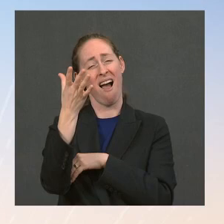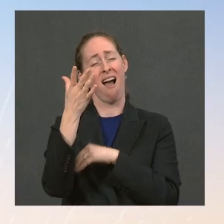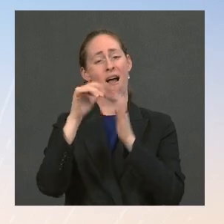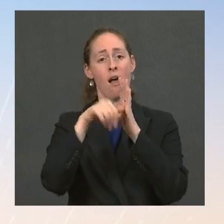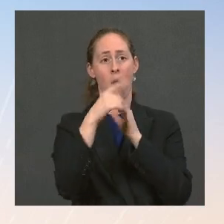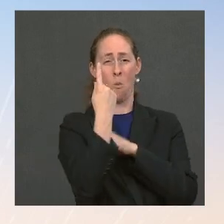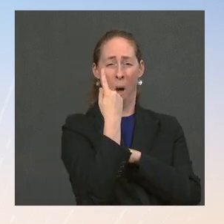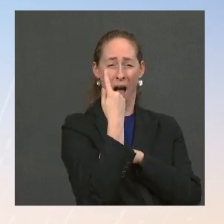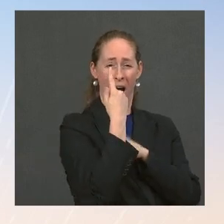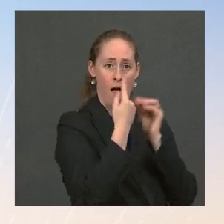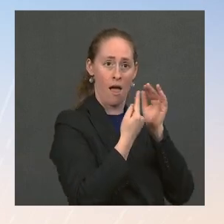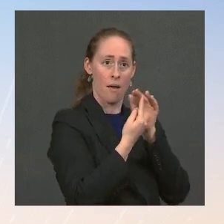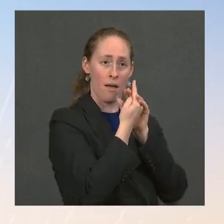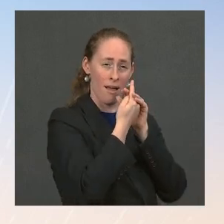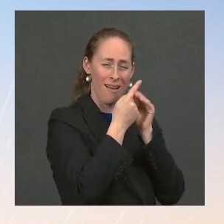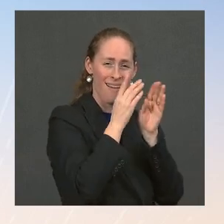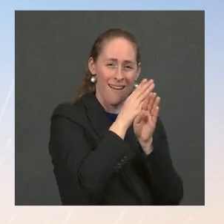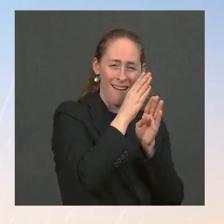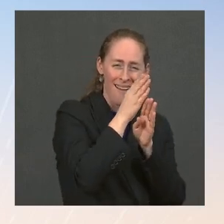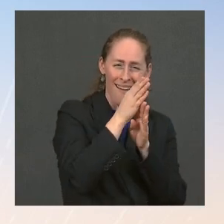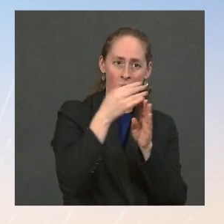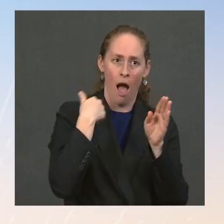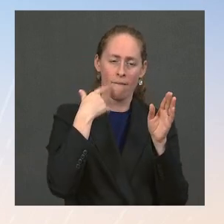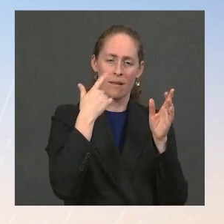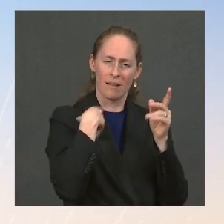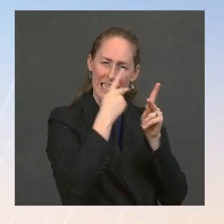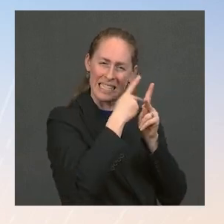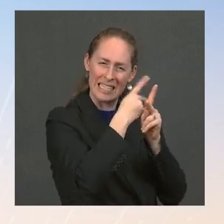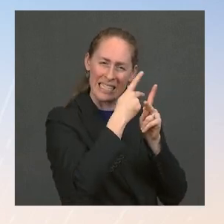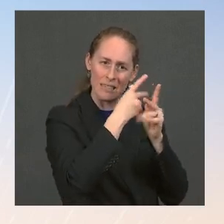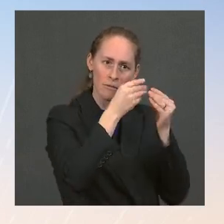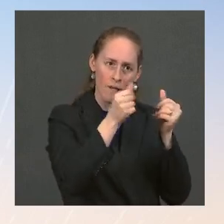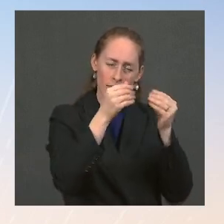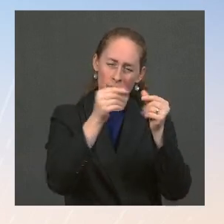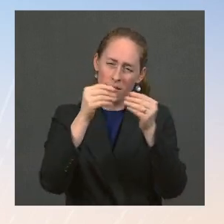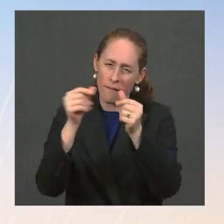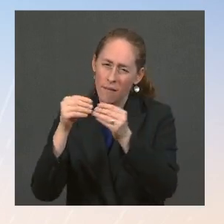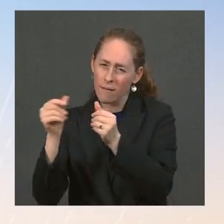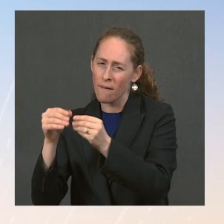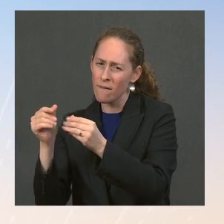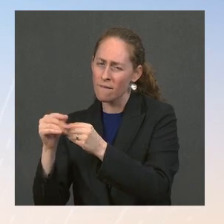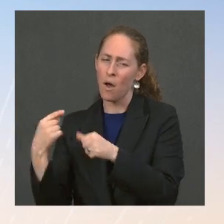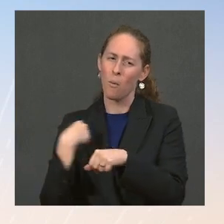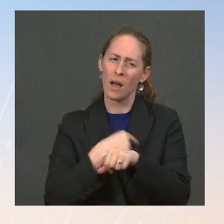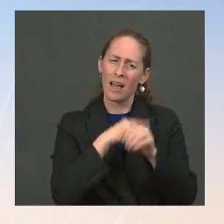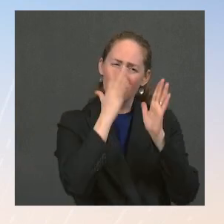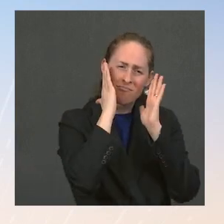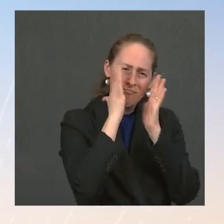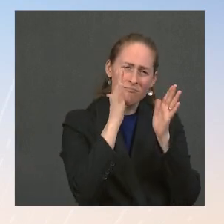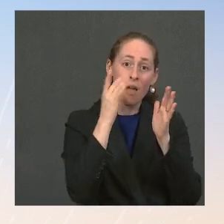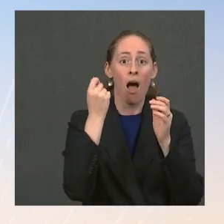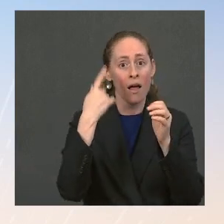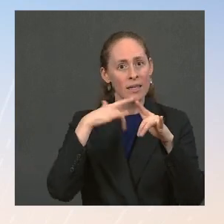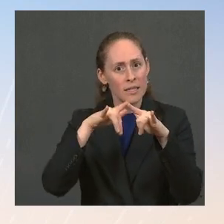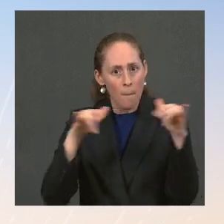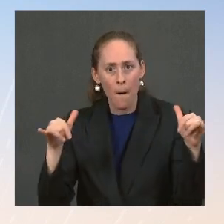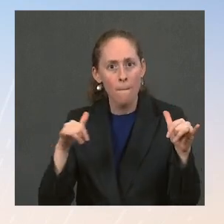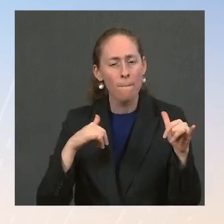We're working to address them and attack them all at the same time. We have seen some elements of progress,